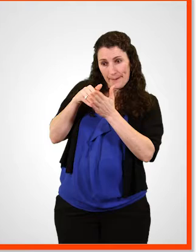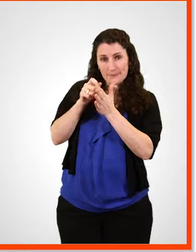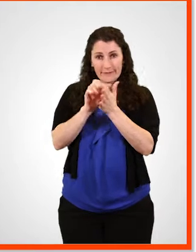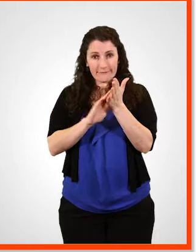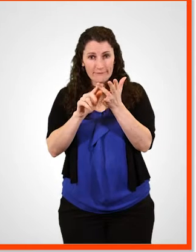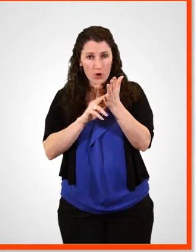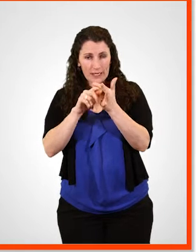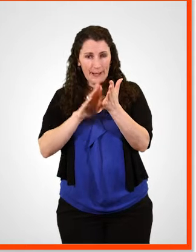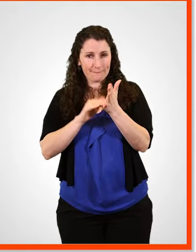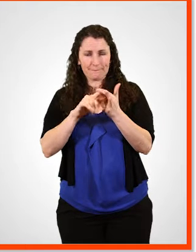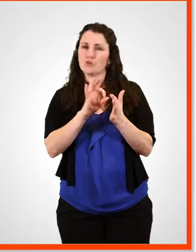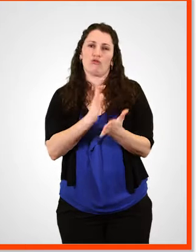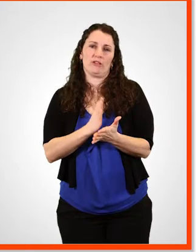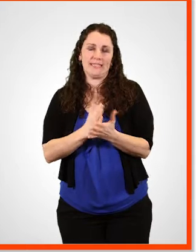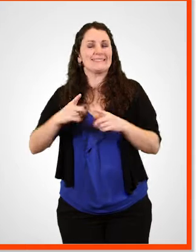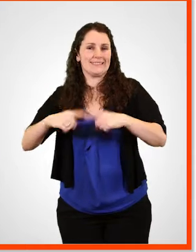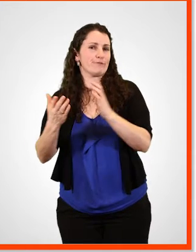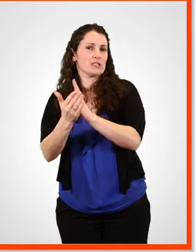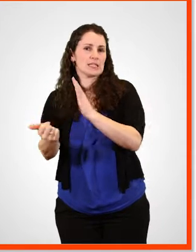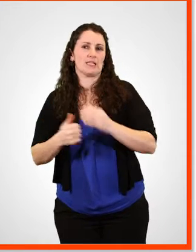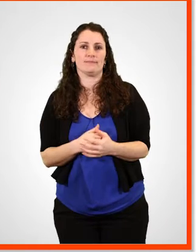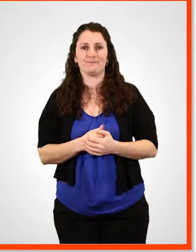So once we've taught children the relationships between the letters and the sounds